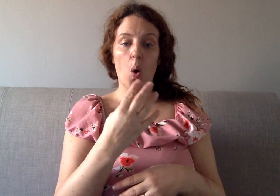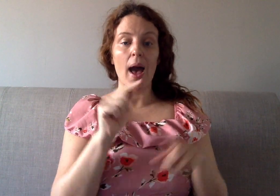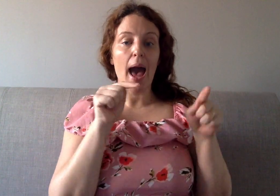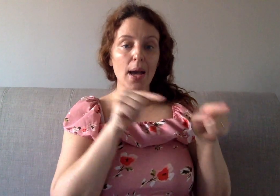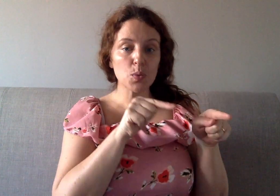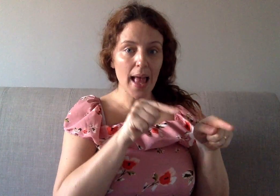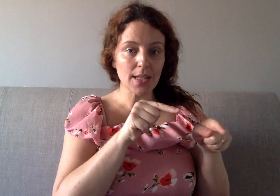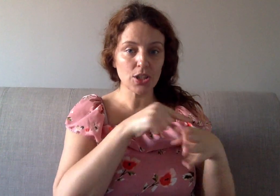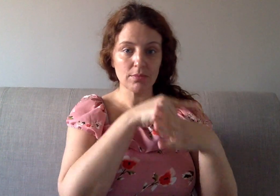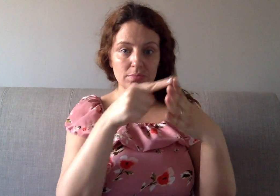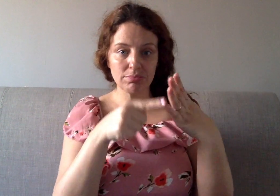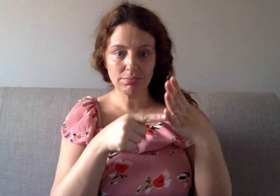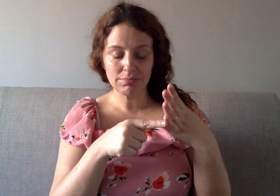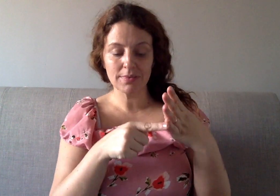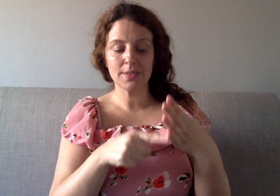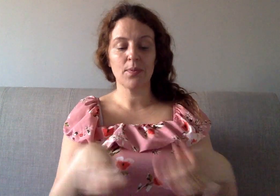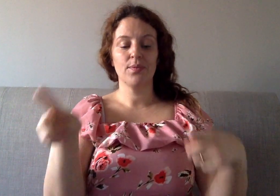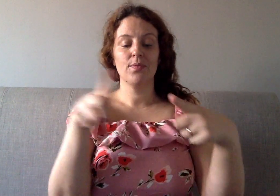I'll be highlighting four accusations.